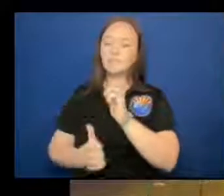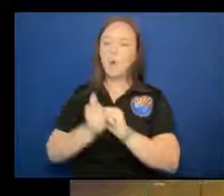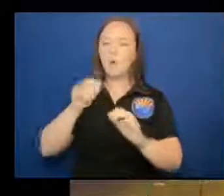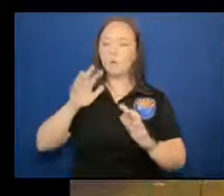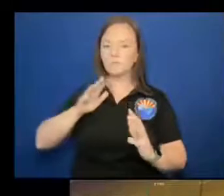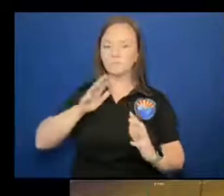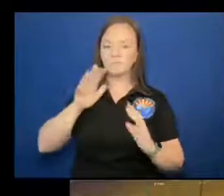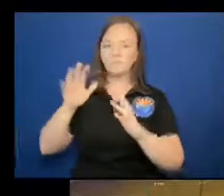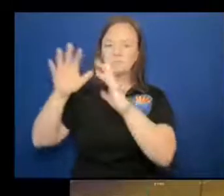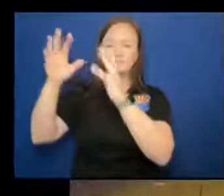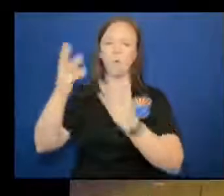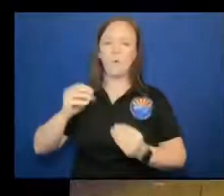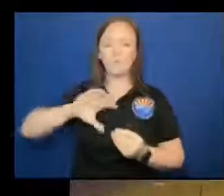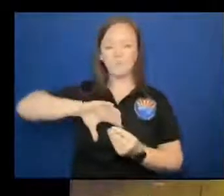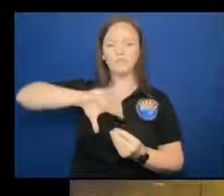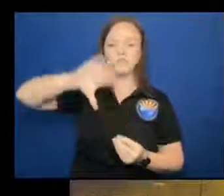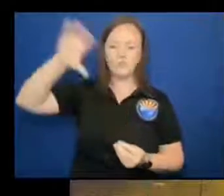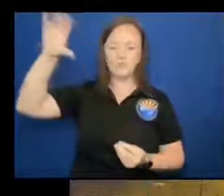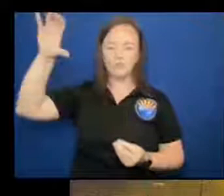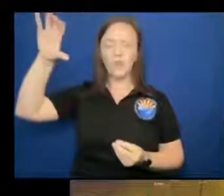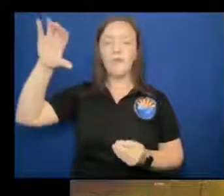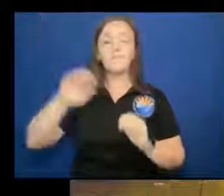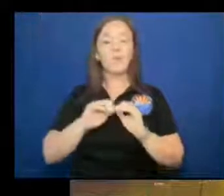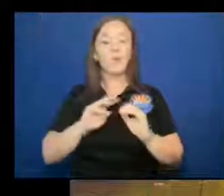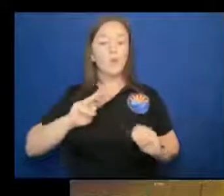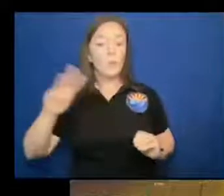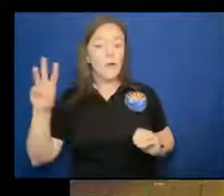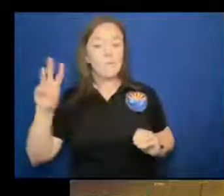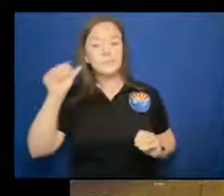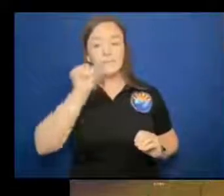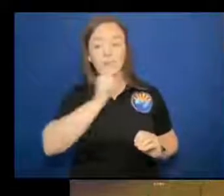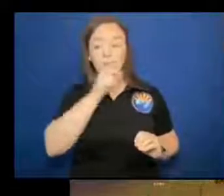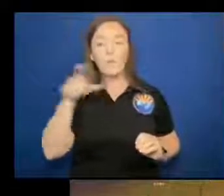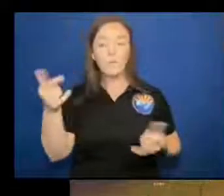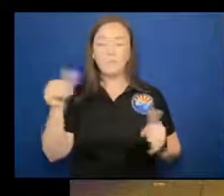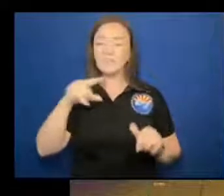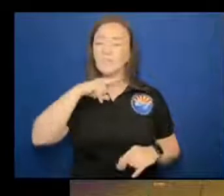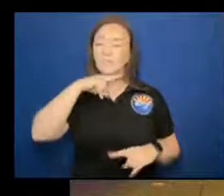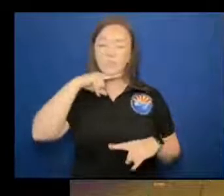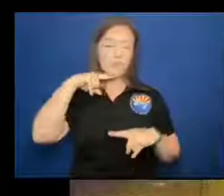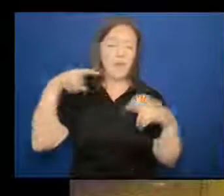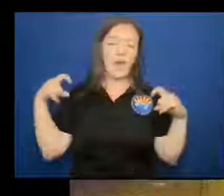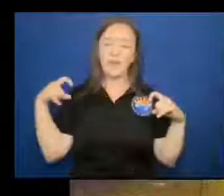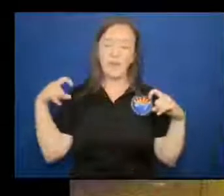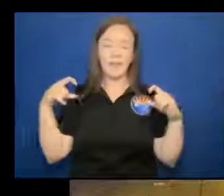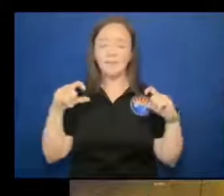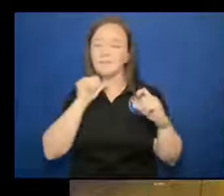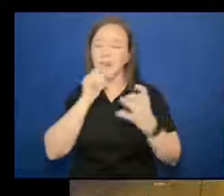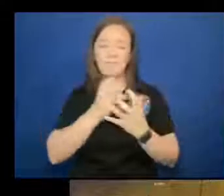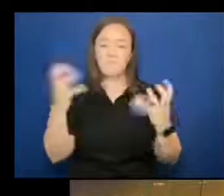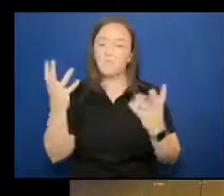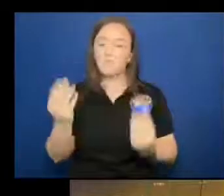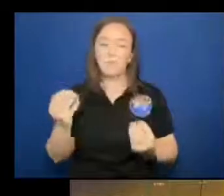LINE CONTINGENT AND EMERGENT. AND IF THE PRIMARY LINE FAILS WE DON'T HAVE TO FIGURE OUT WHAT WE WILL DO NEXT AND WE ALREADY KNOW AND THAT IS